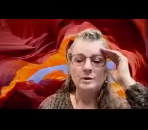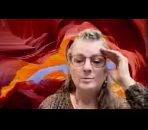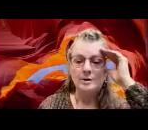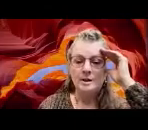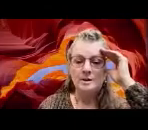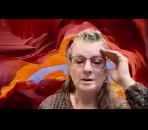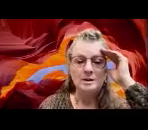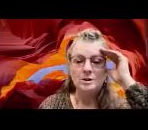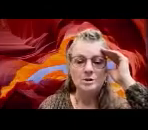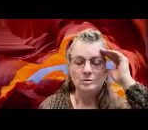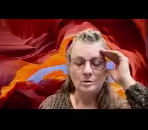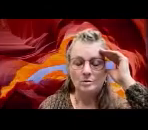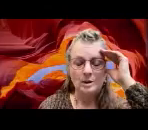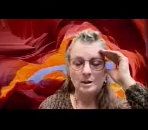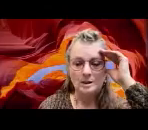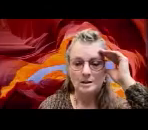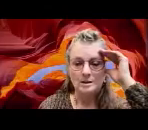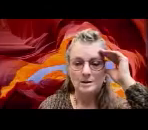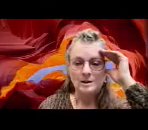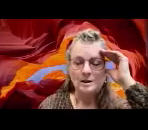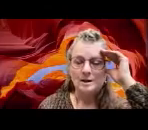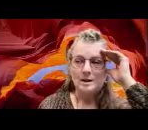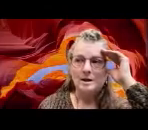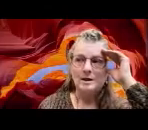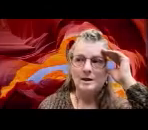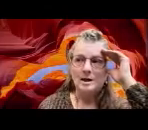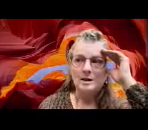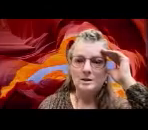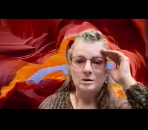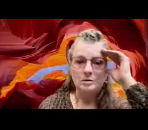experience. They just don't know what it is, and it has to do